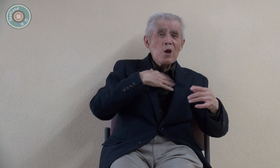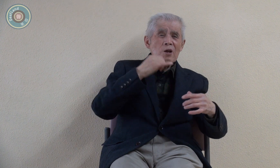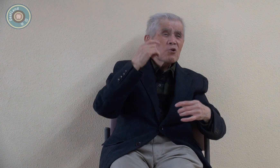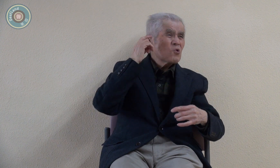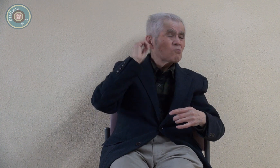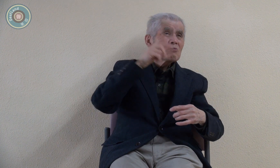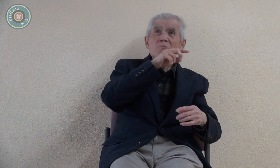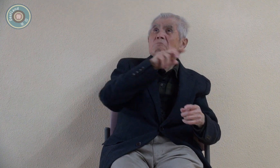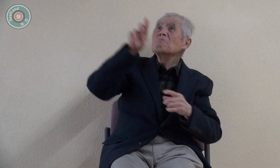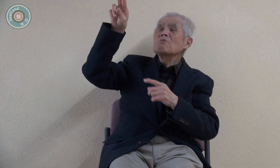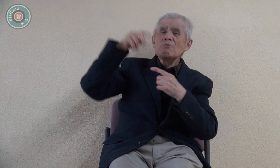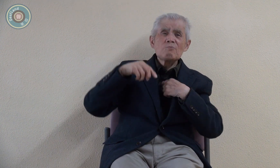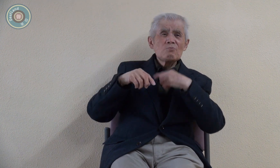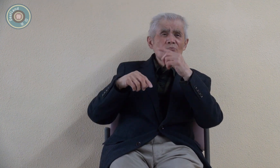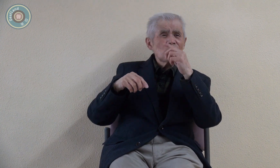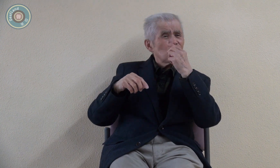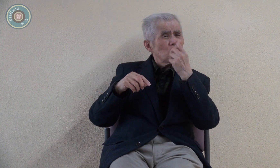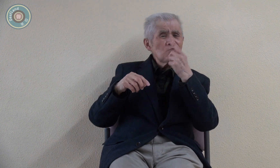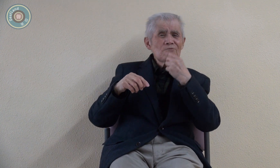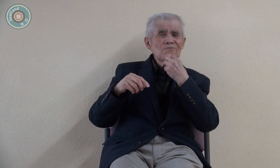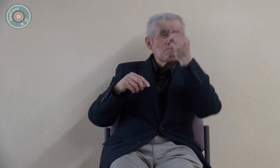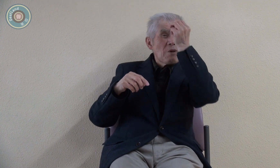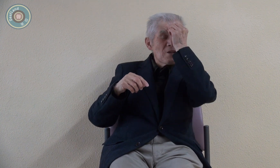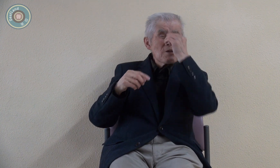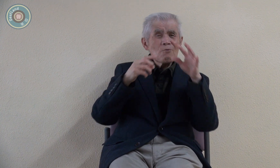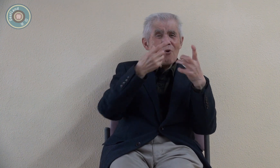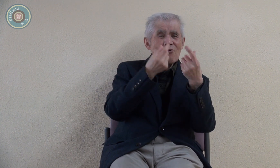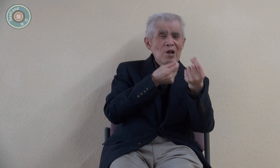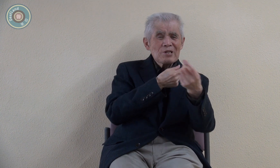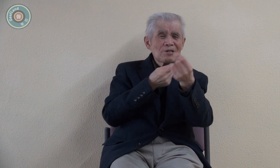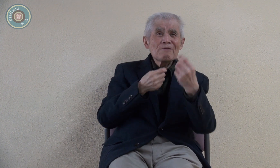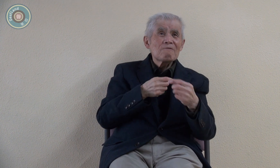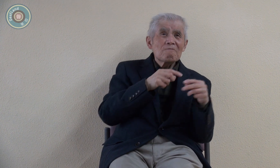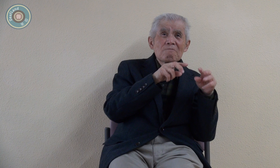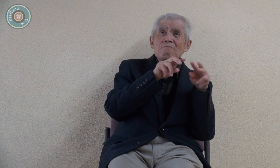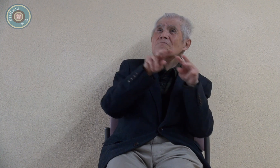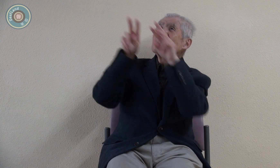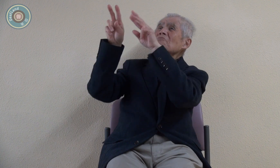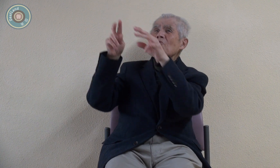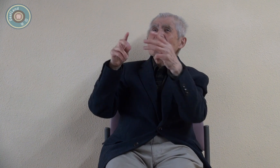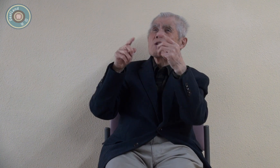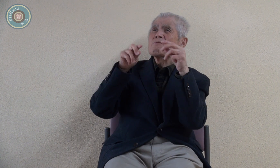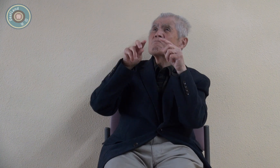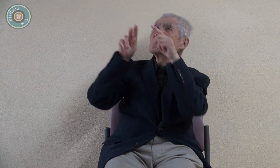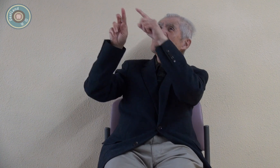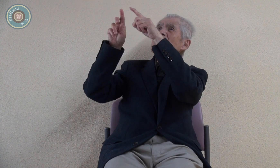My mother looked out the window So, we looked up too